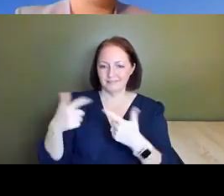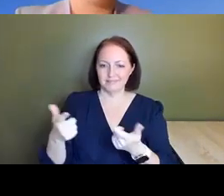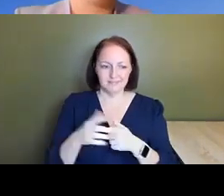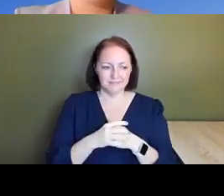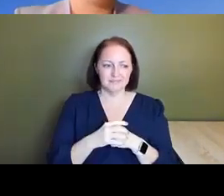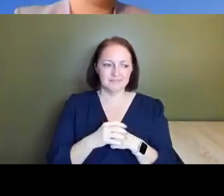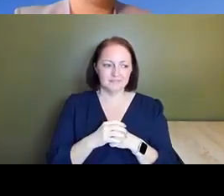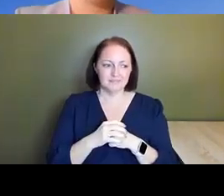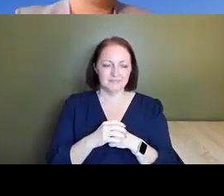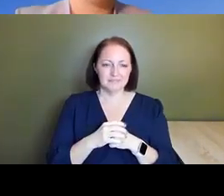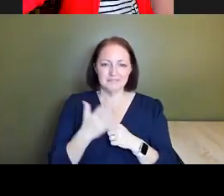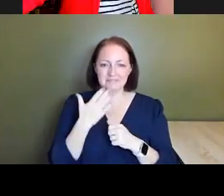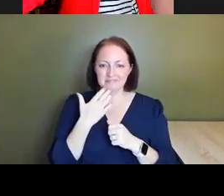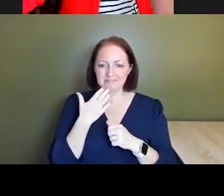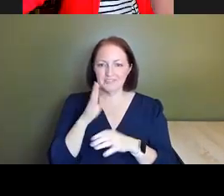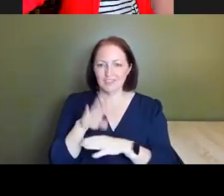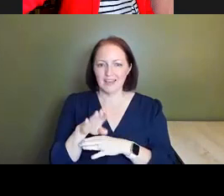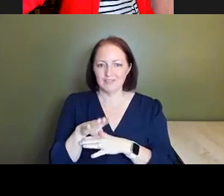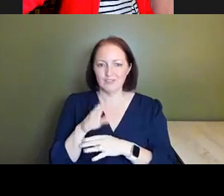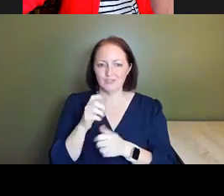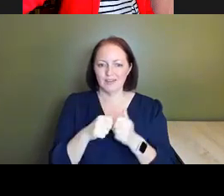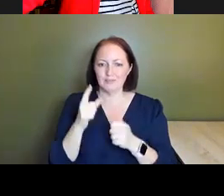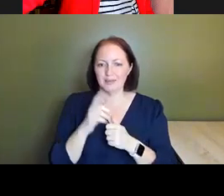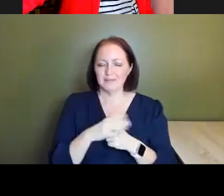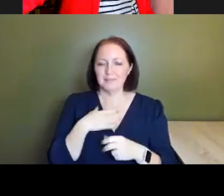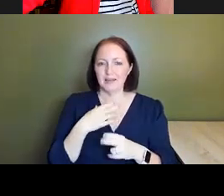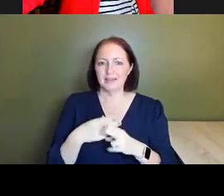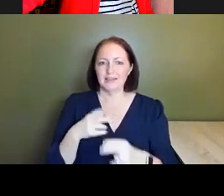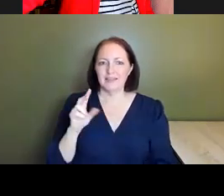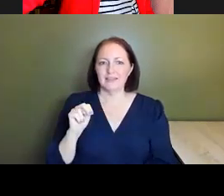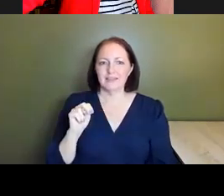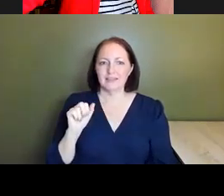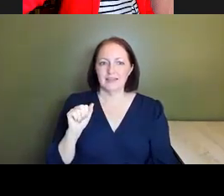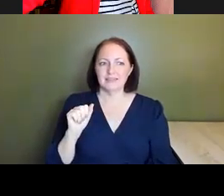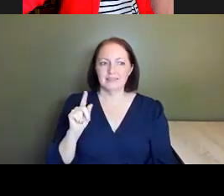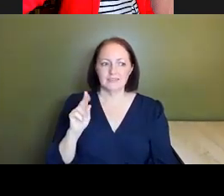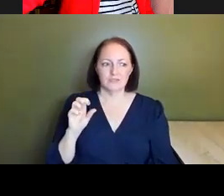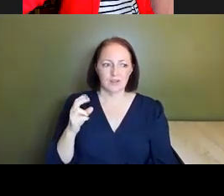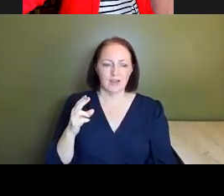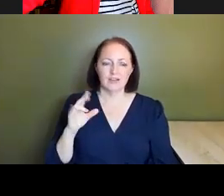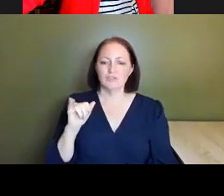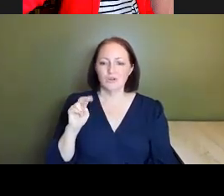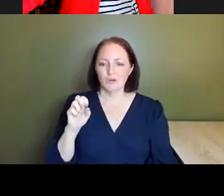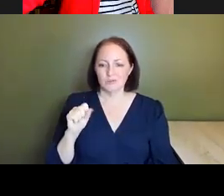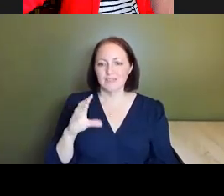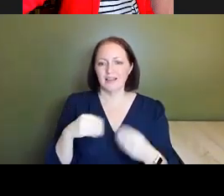everybody my name is Nadirah Jones and I’ll be giving you a little information about some